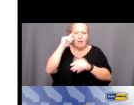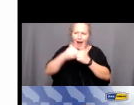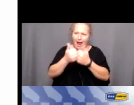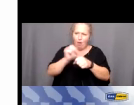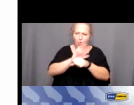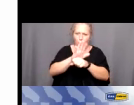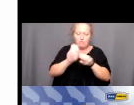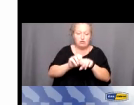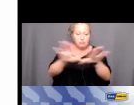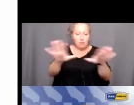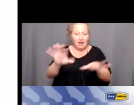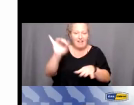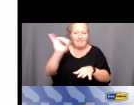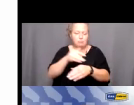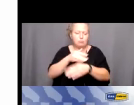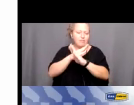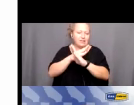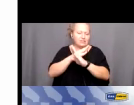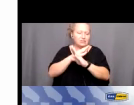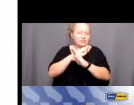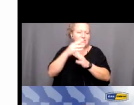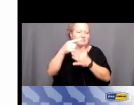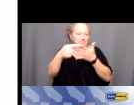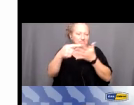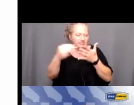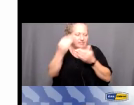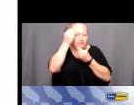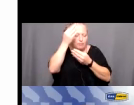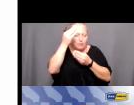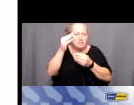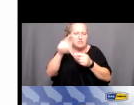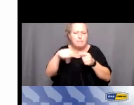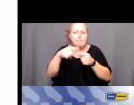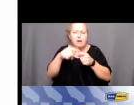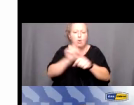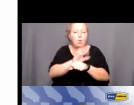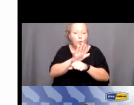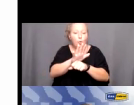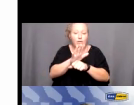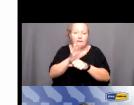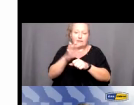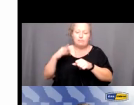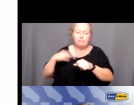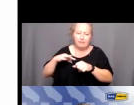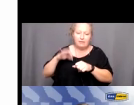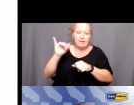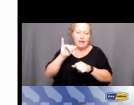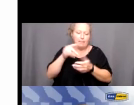Infection prevention techniques and information regarding Covid-19 related benefits, such as paid sick leave.